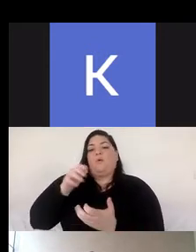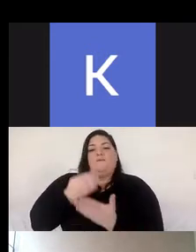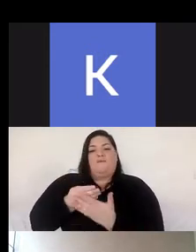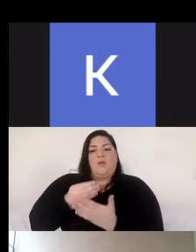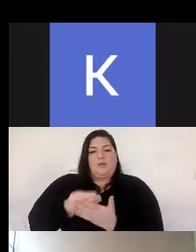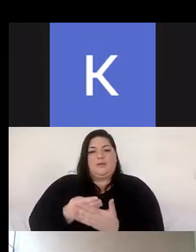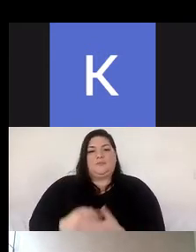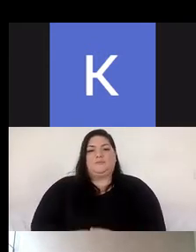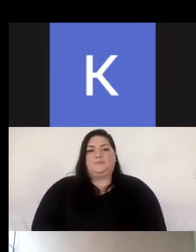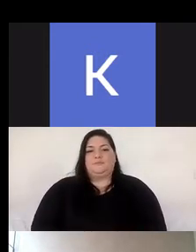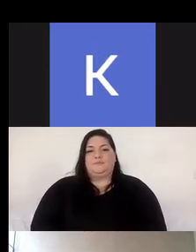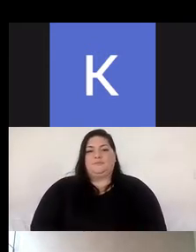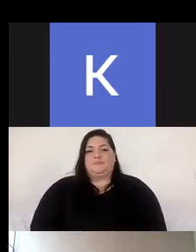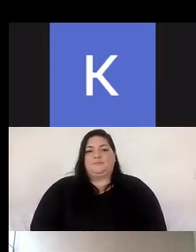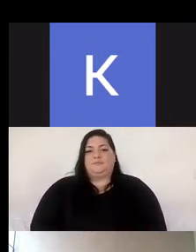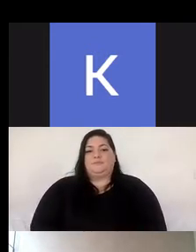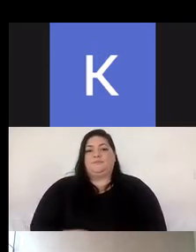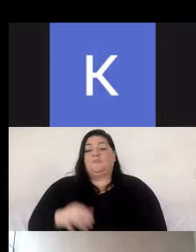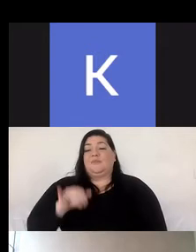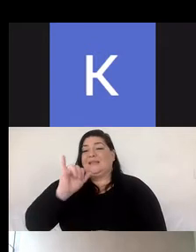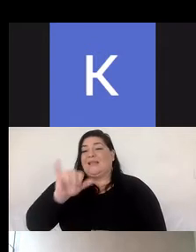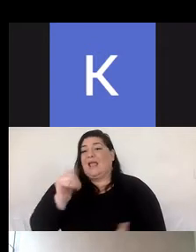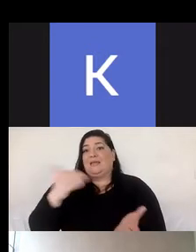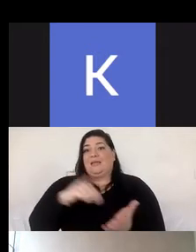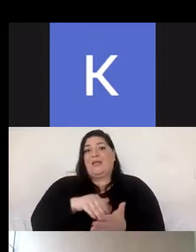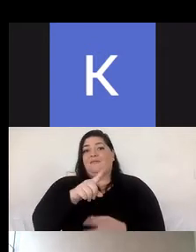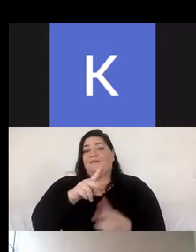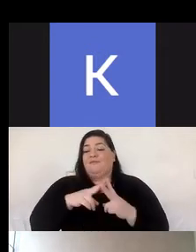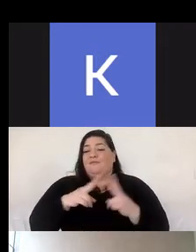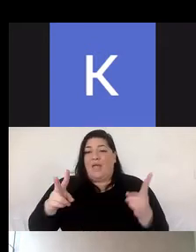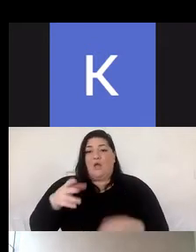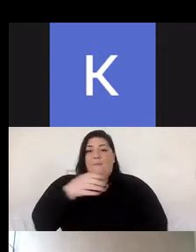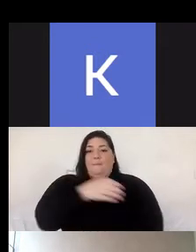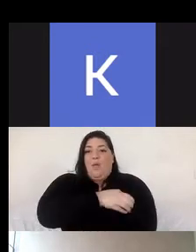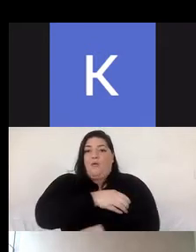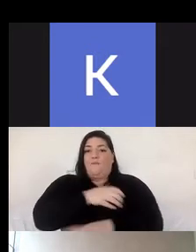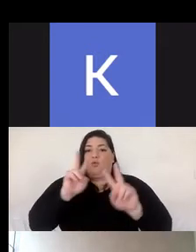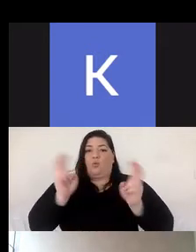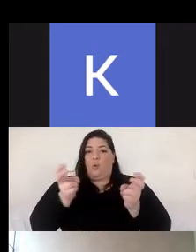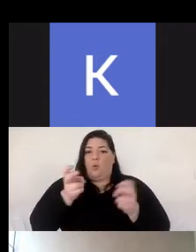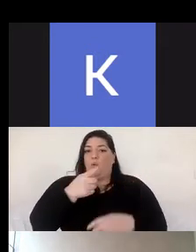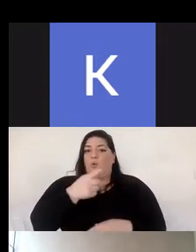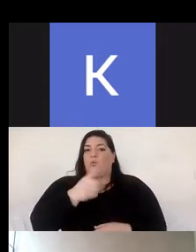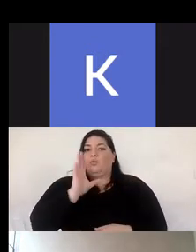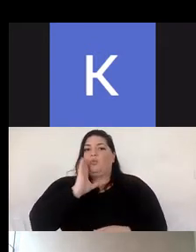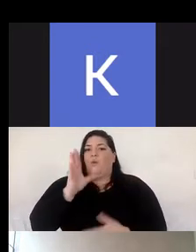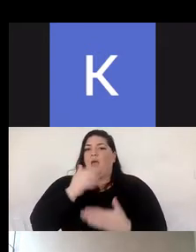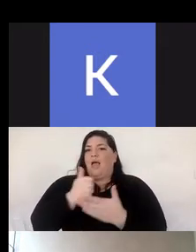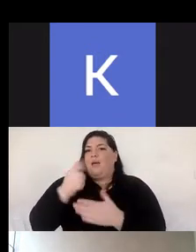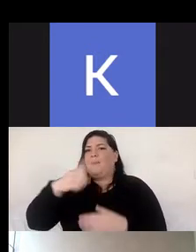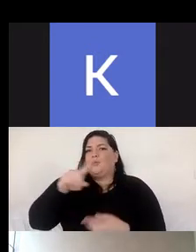So again, this is a really powerful quote. It gives you a sense of what it was